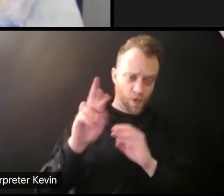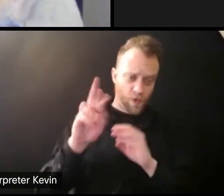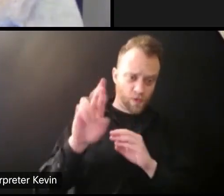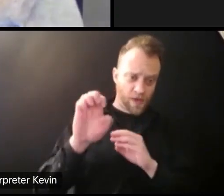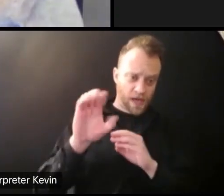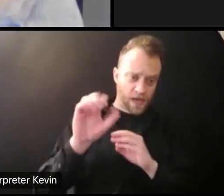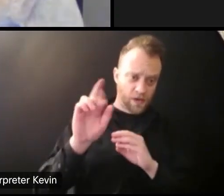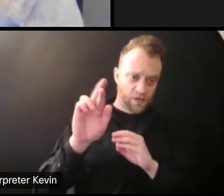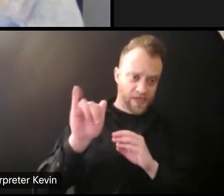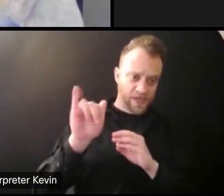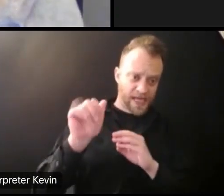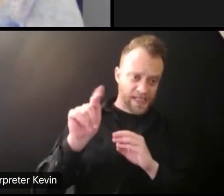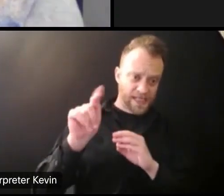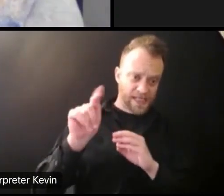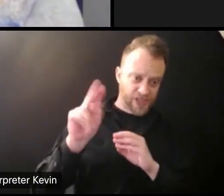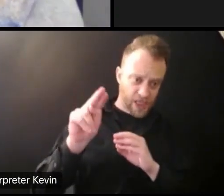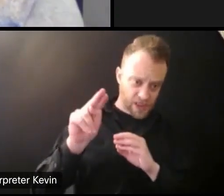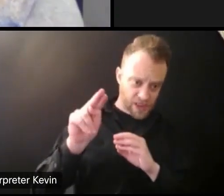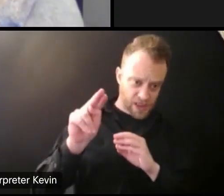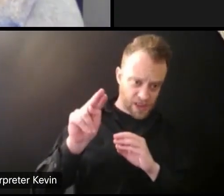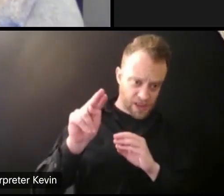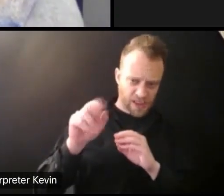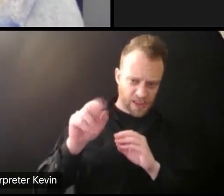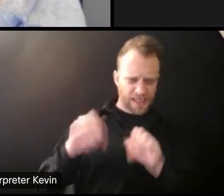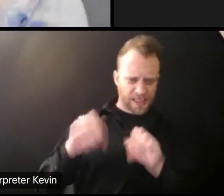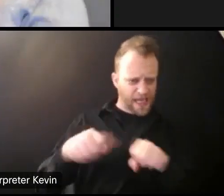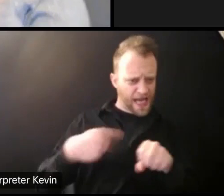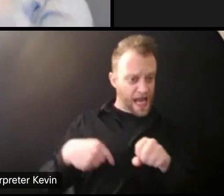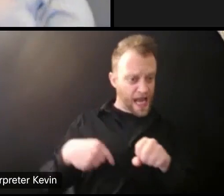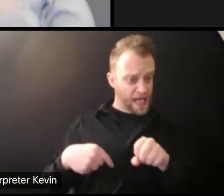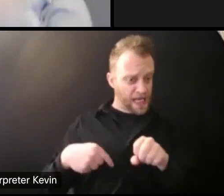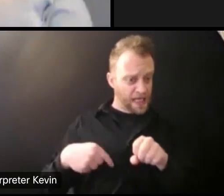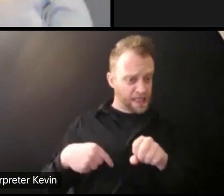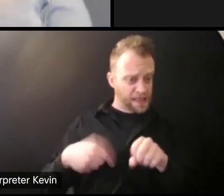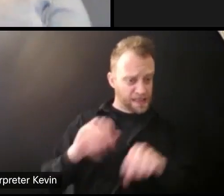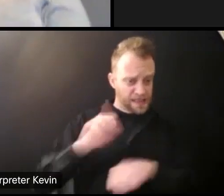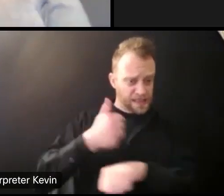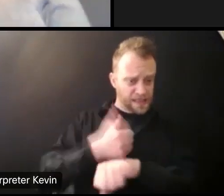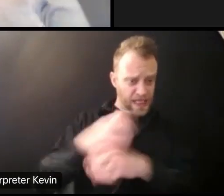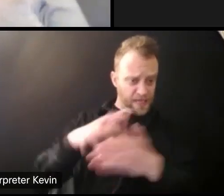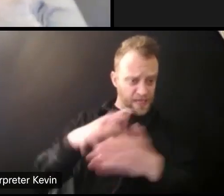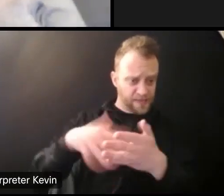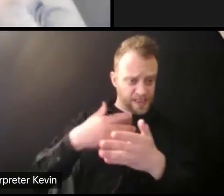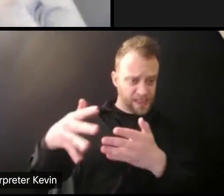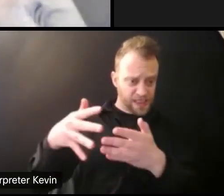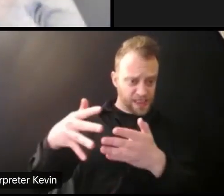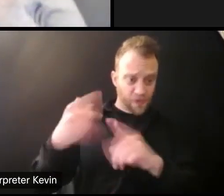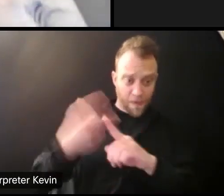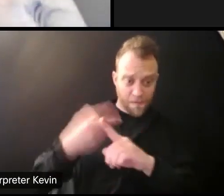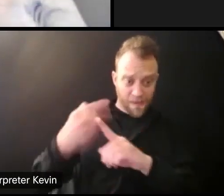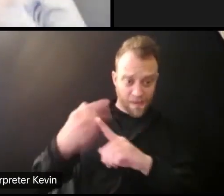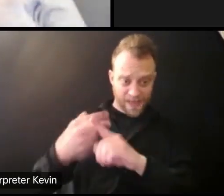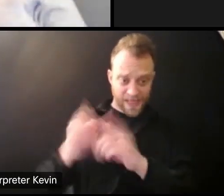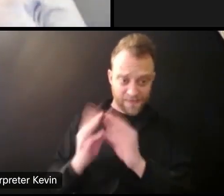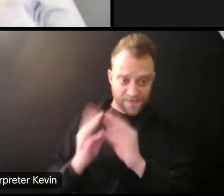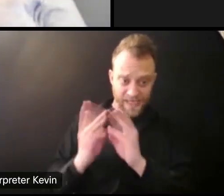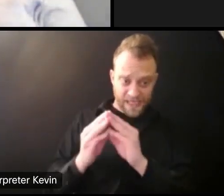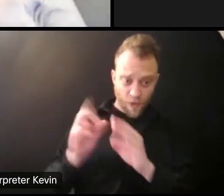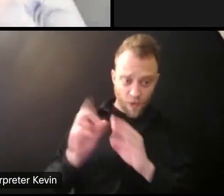meet the residents, or do they all have to come to the whole entire 7C monthly meeting? Because